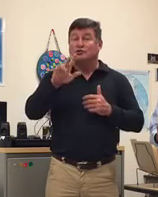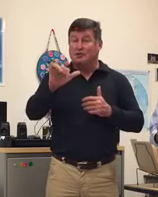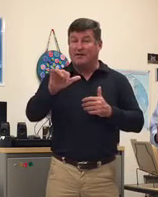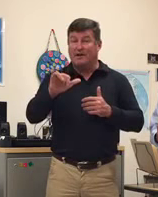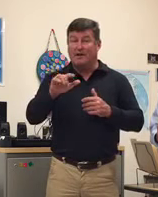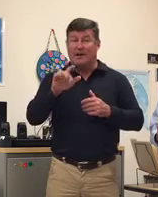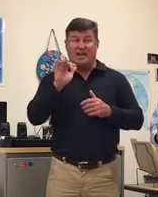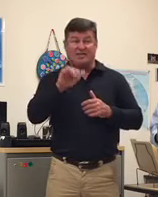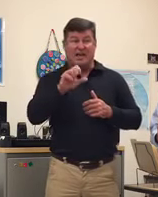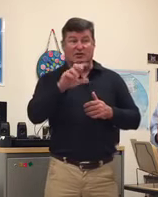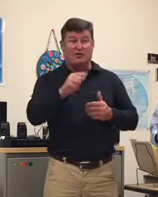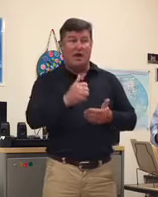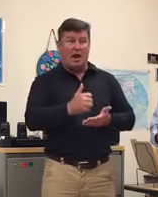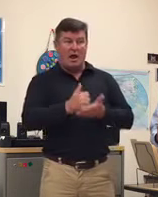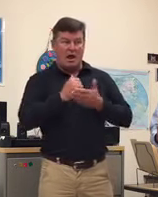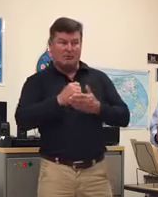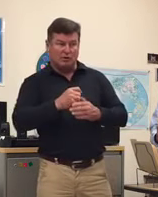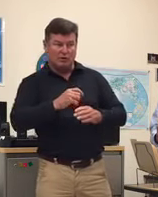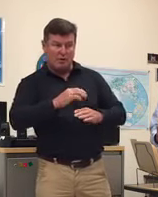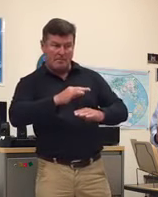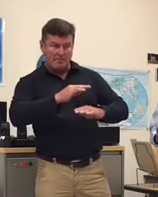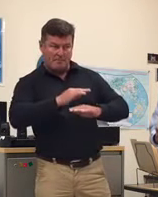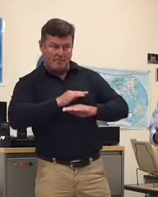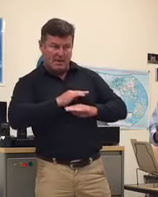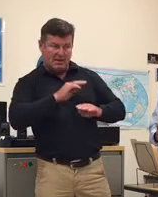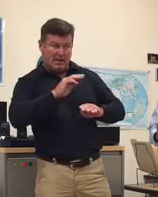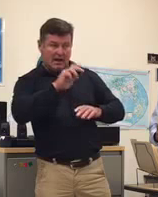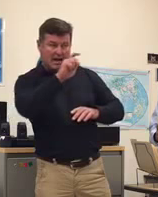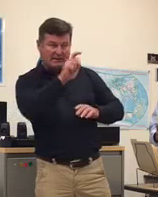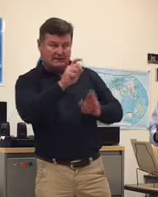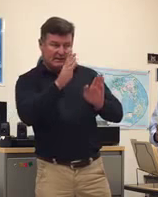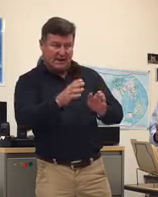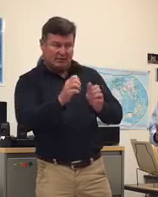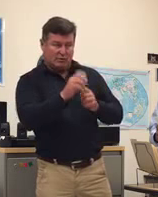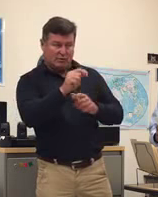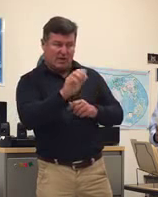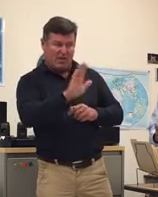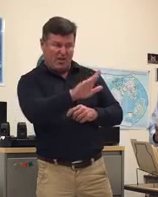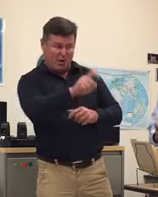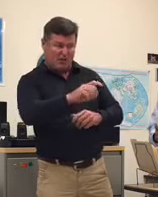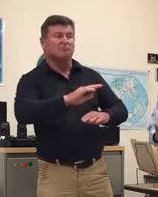about our community survey to help us better meet the needs of Texans with disabilities.